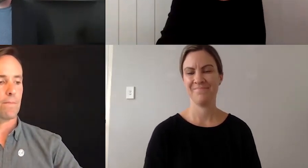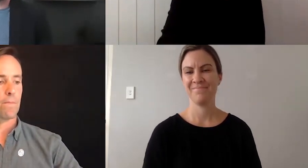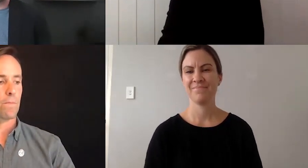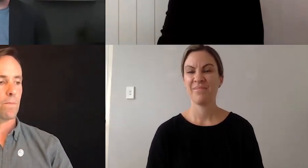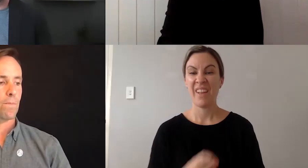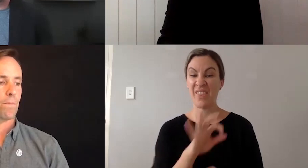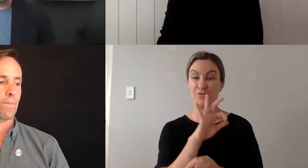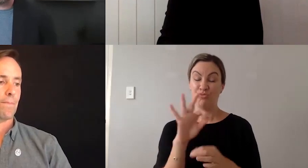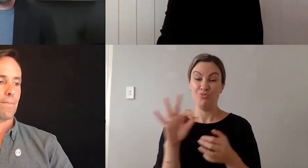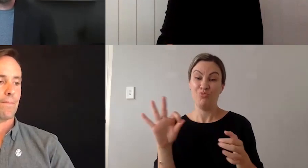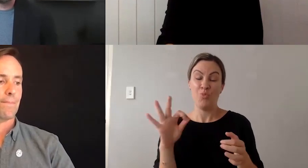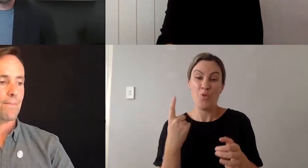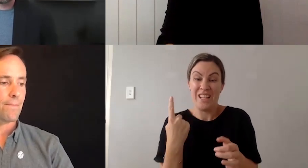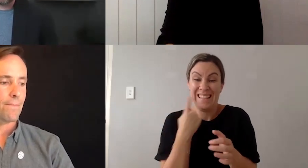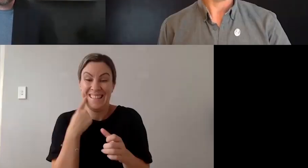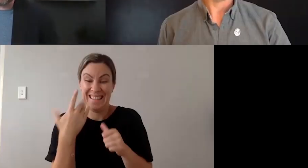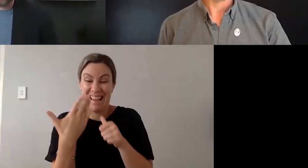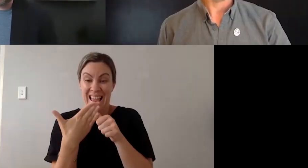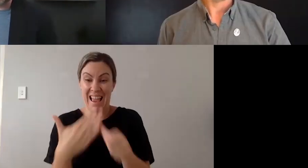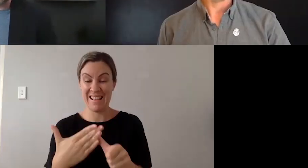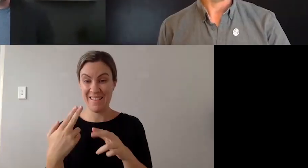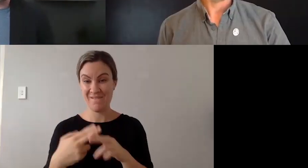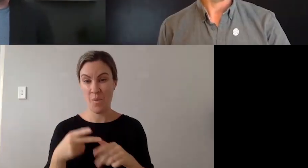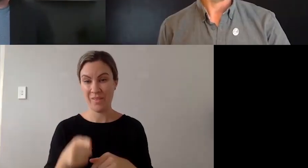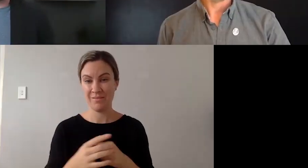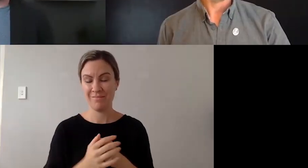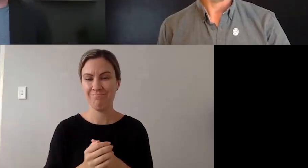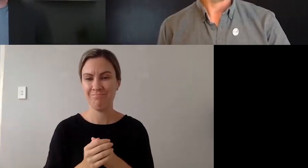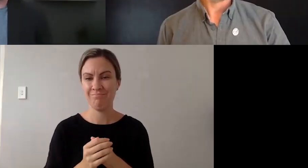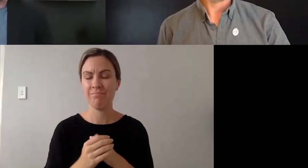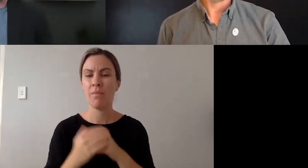Yeah, there's no easy answer to this, but I would say the techniques